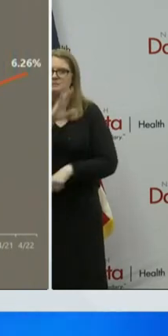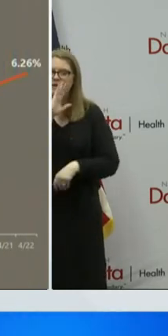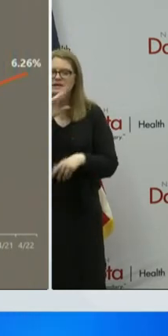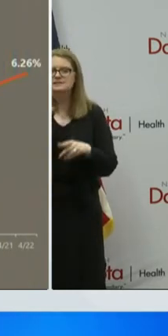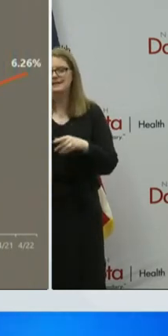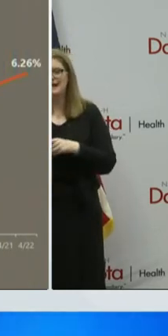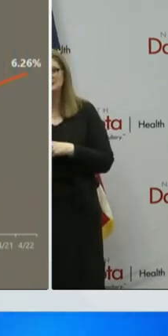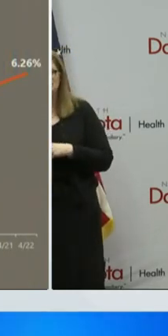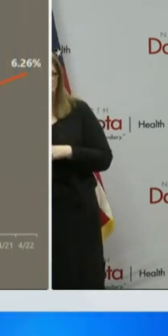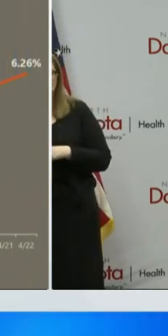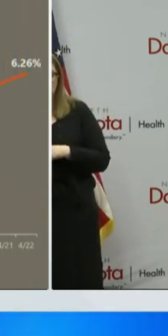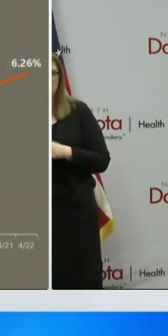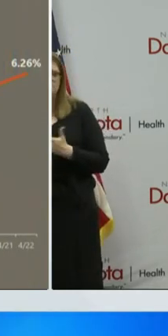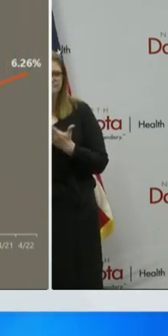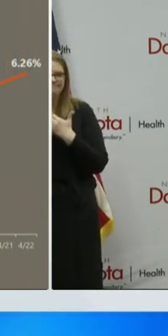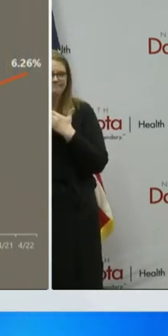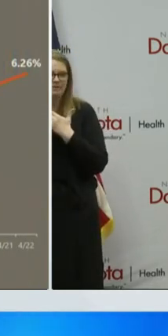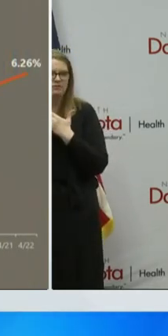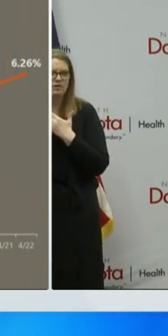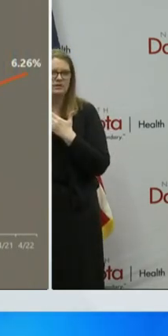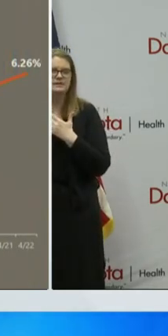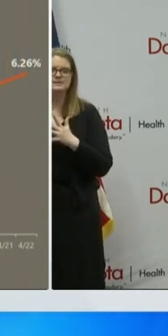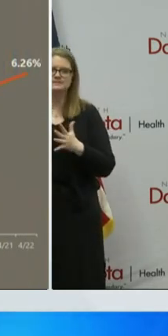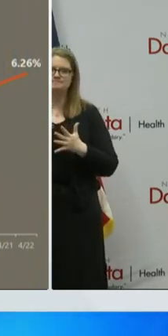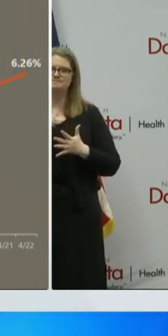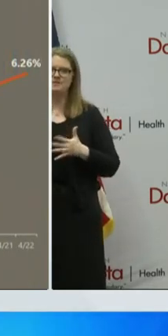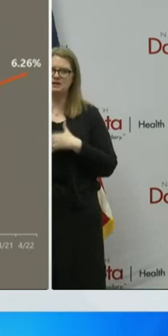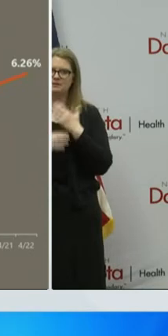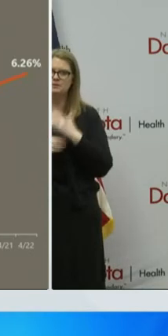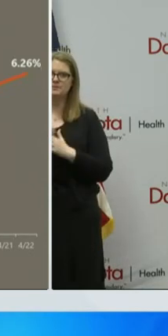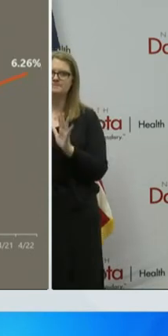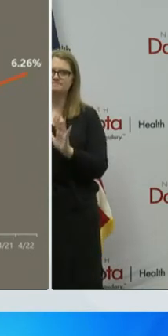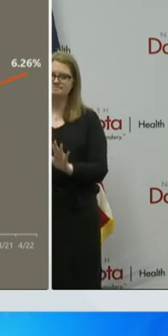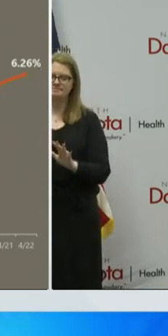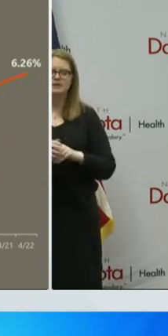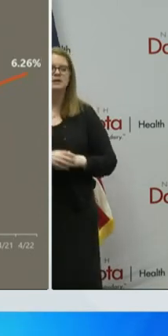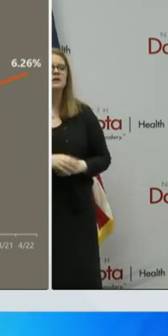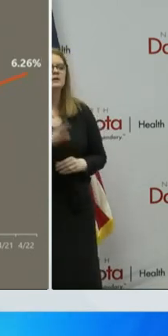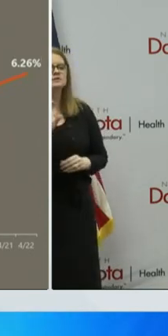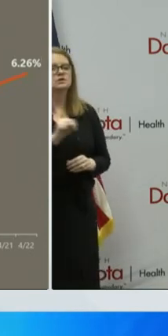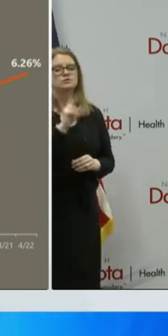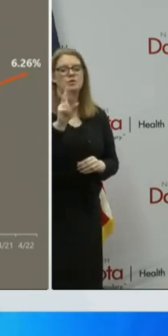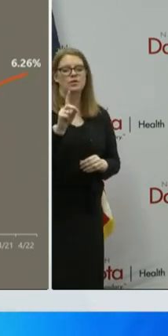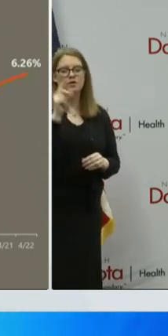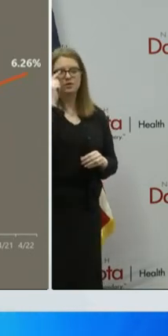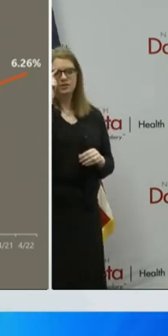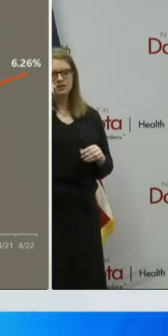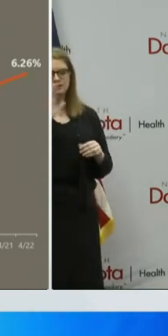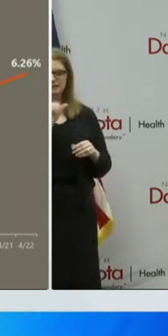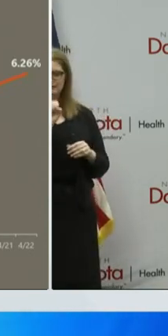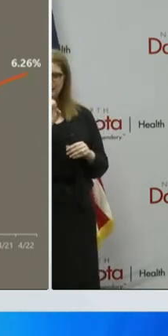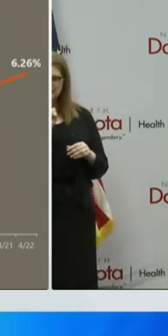BECAUSE WE'VE GOT LOTS OF CAPACITY IN HOSPITAL BEDS AND IN I.C.U.s GOING FORWARD.